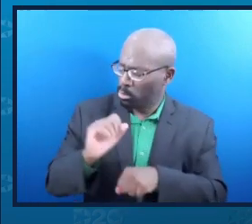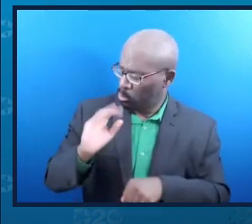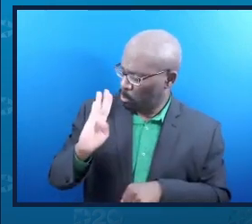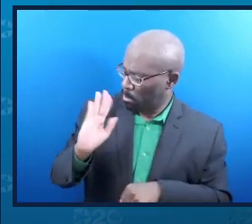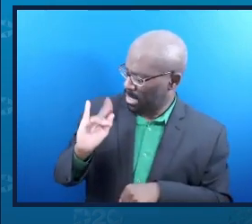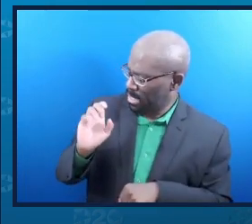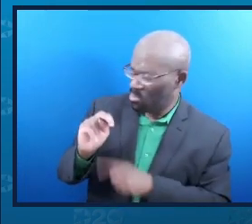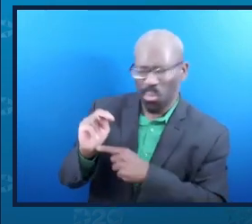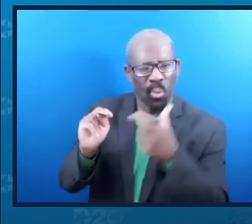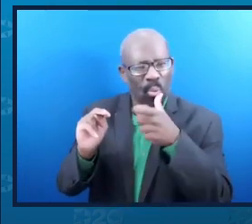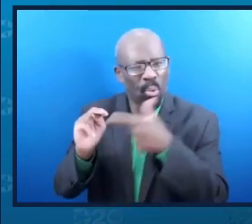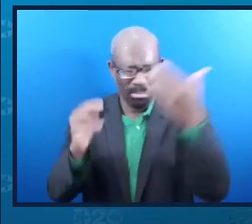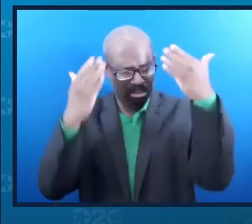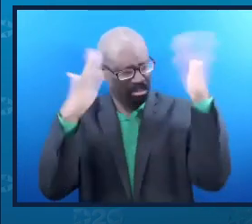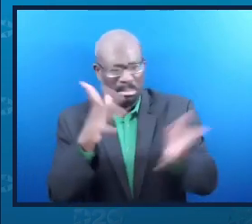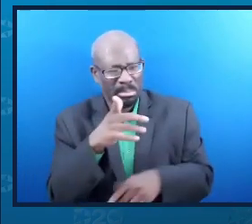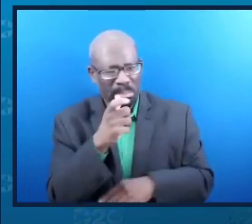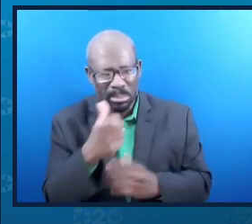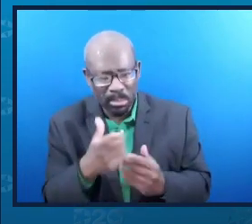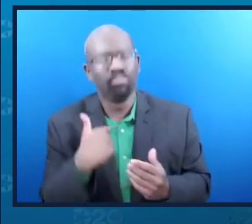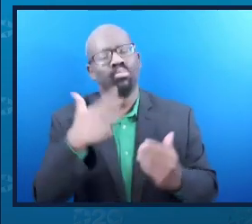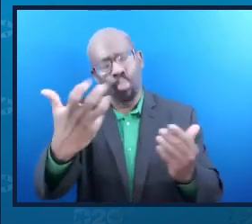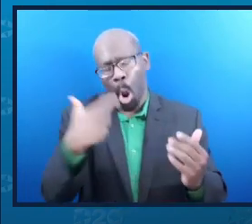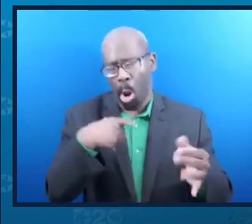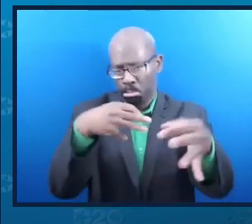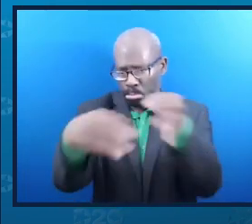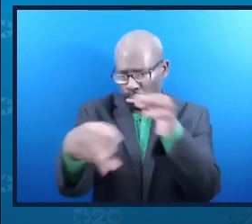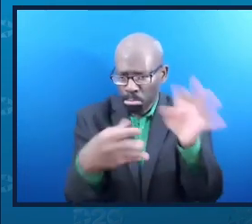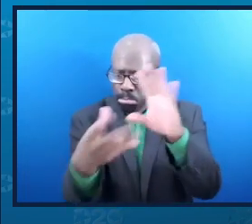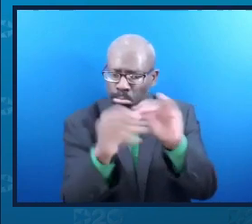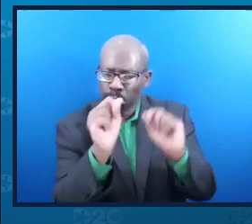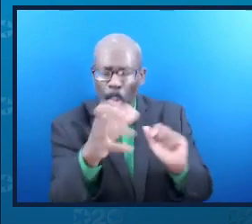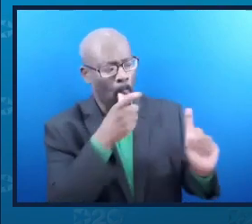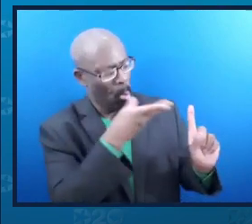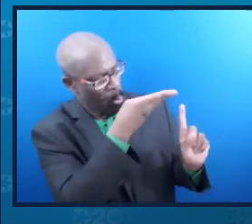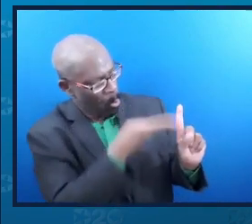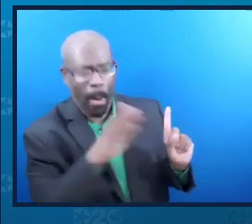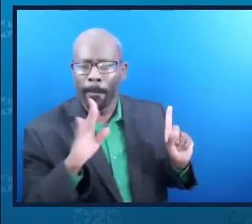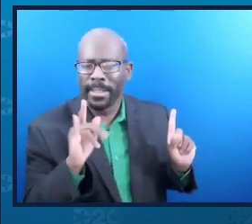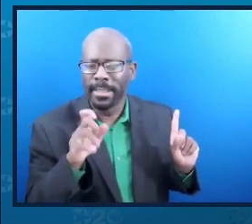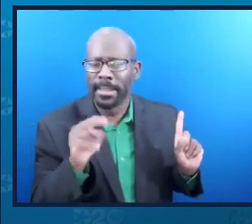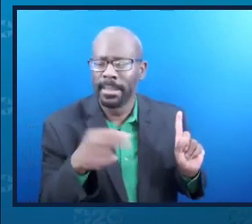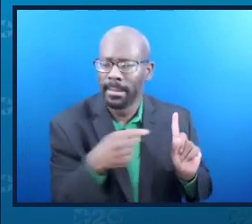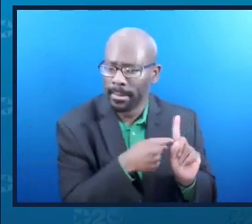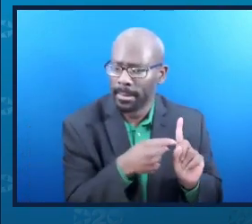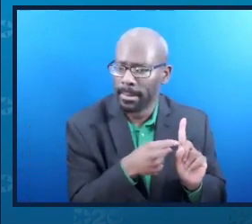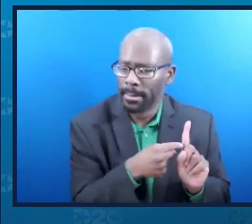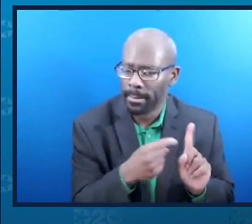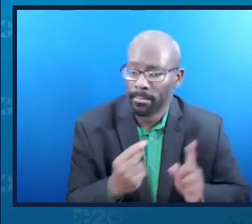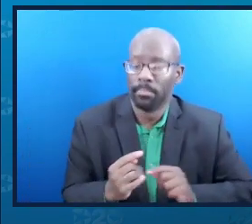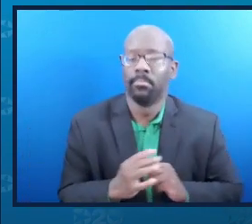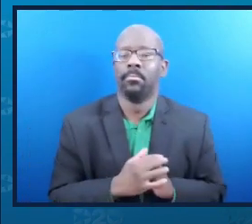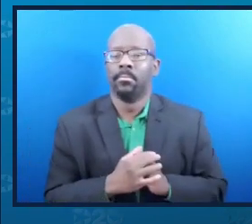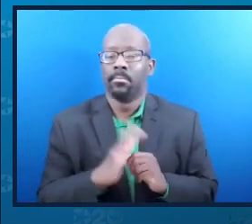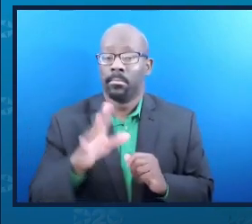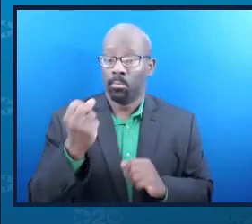SO LET ME TELL BUT MY FRIEND, JOE BIDEN.